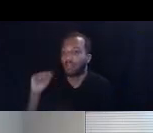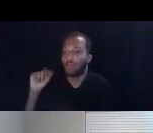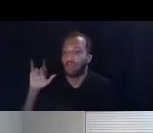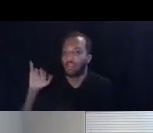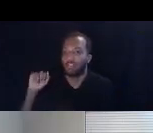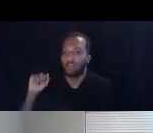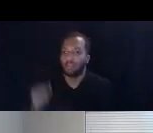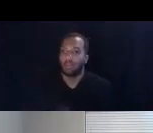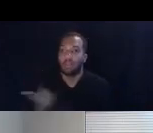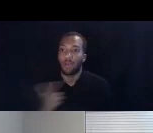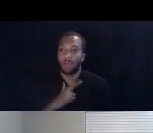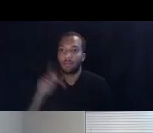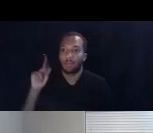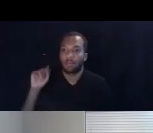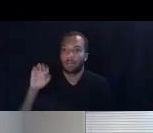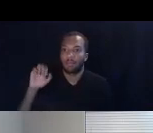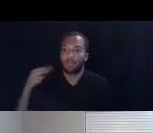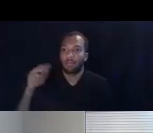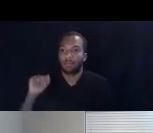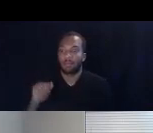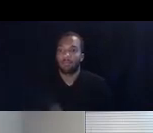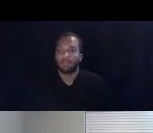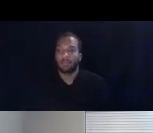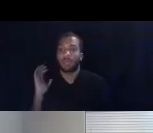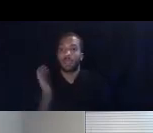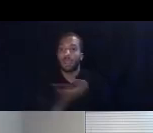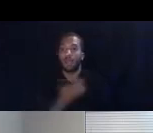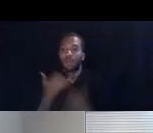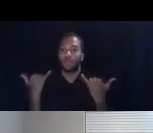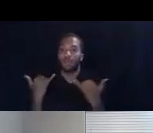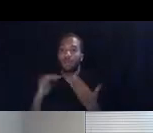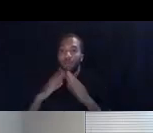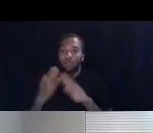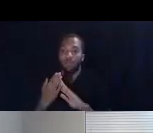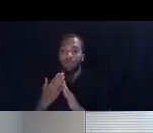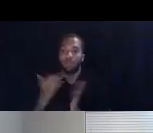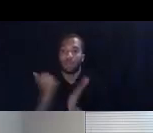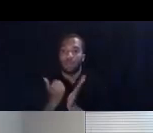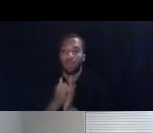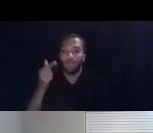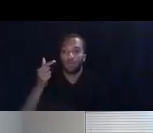I can go. So our current community health grants have been by invitation to organizations